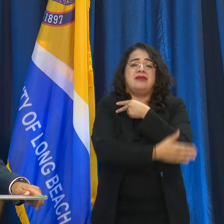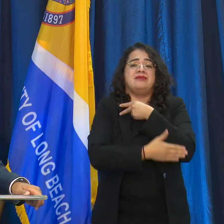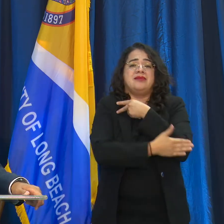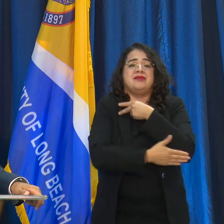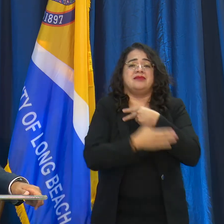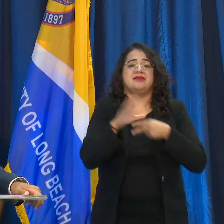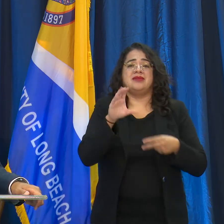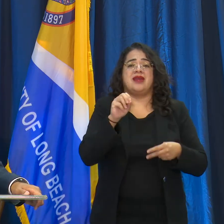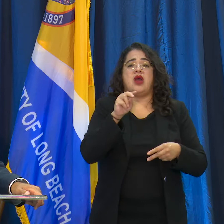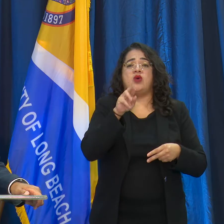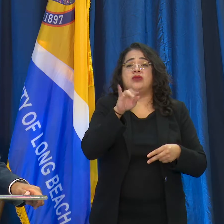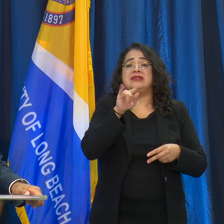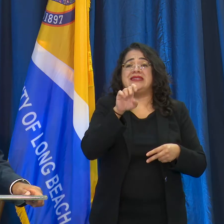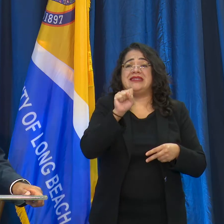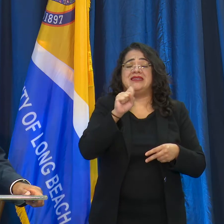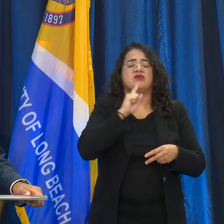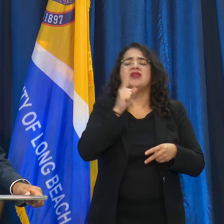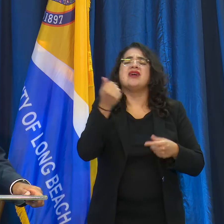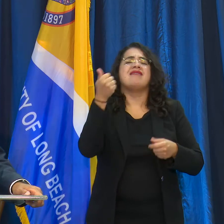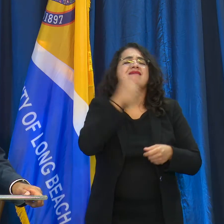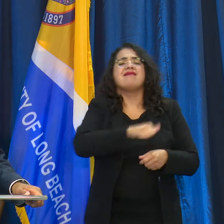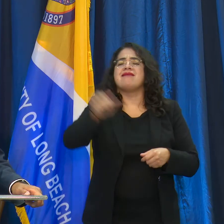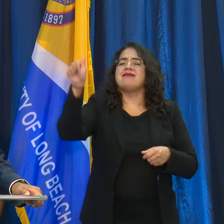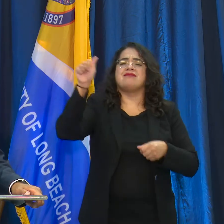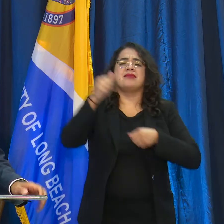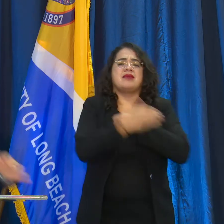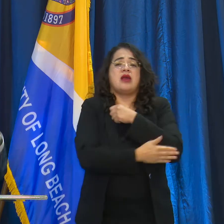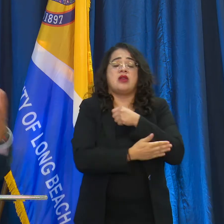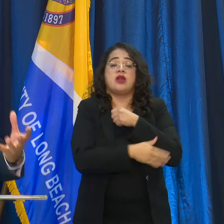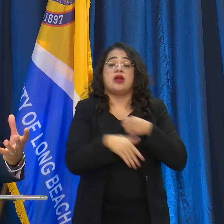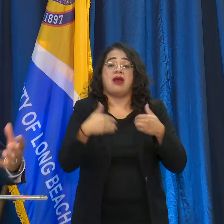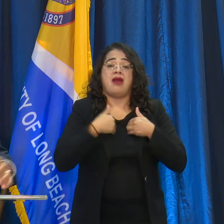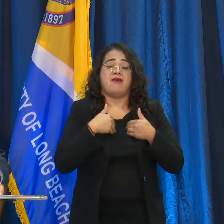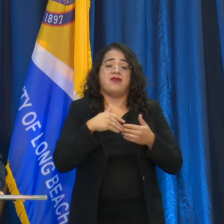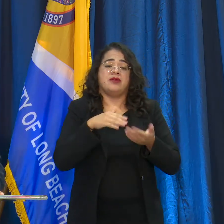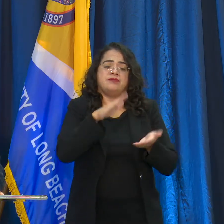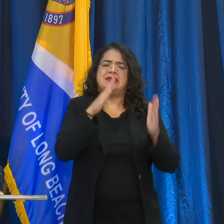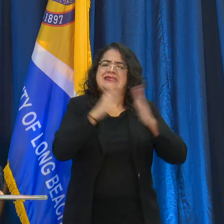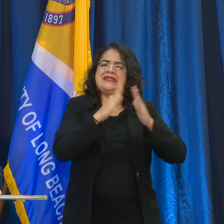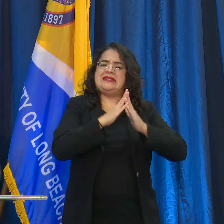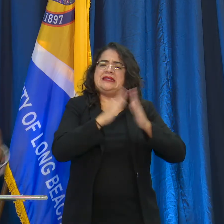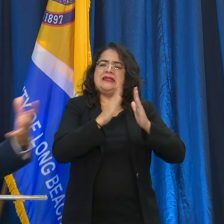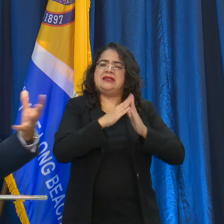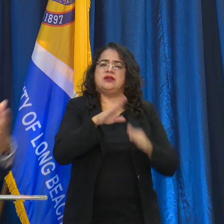any county that has urban centers where folks are